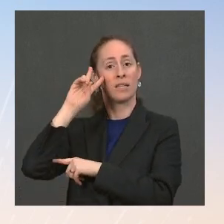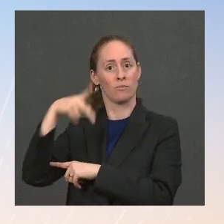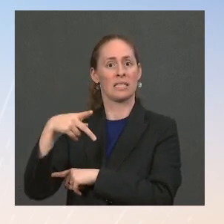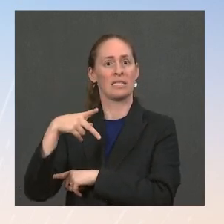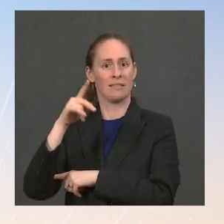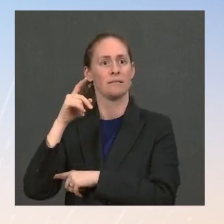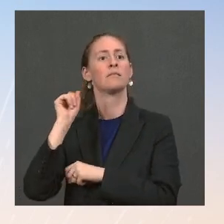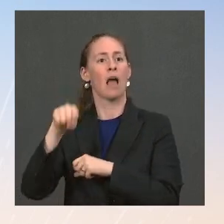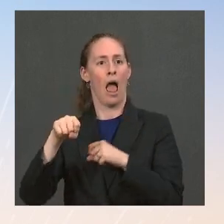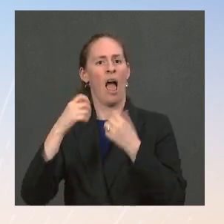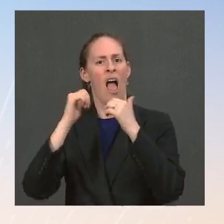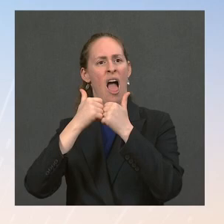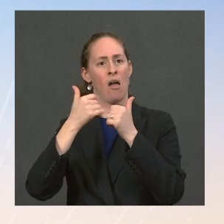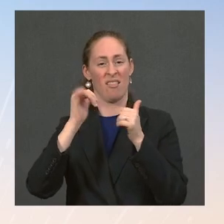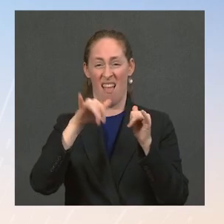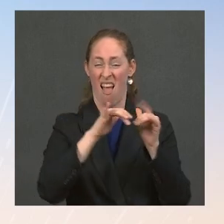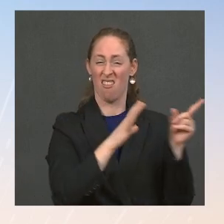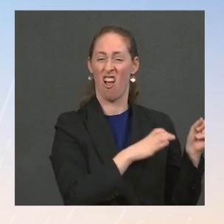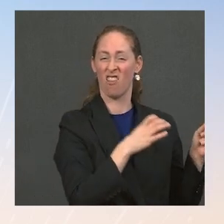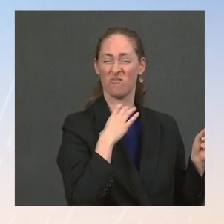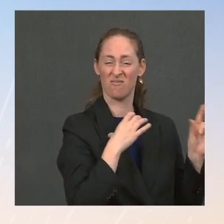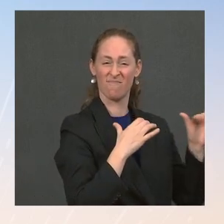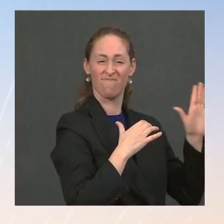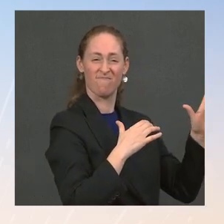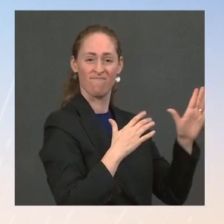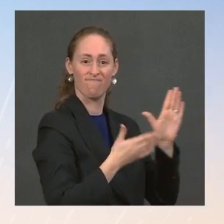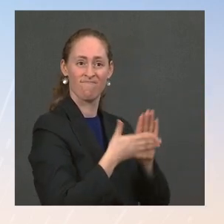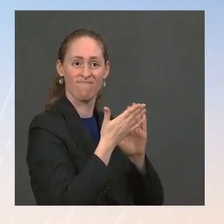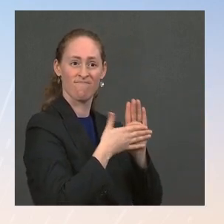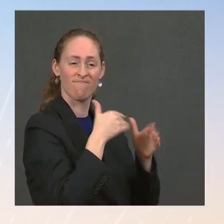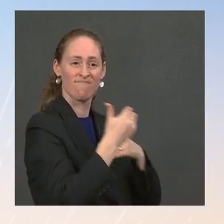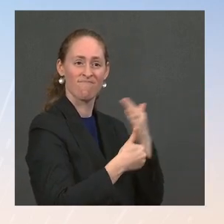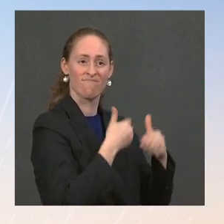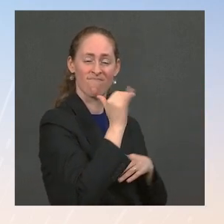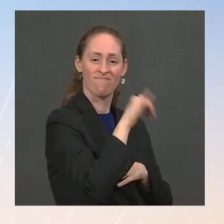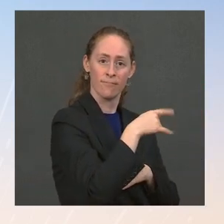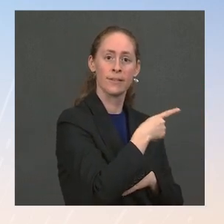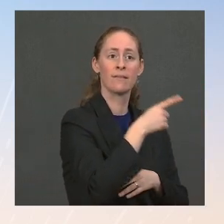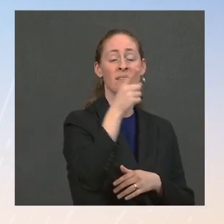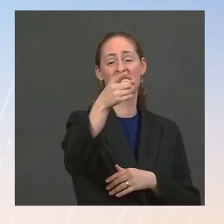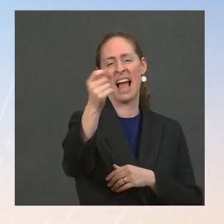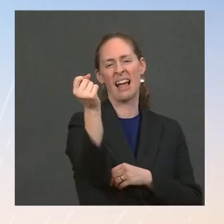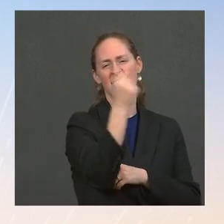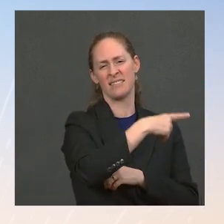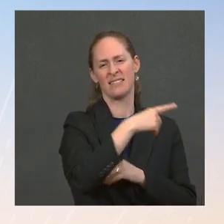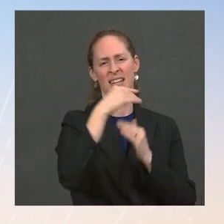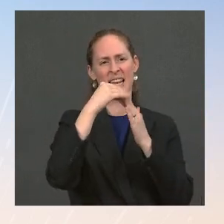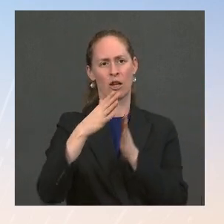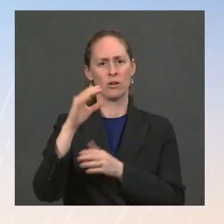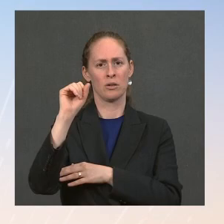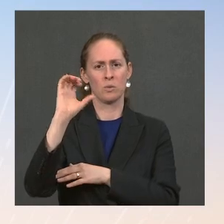I would point to Leader Schumer and others to ask the question of whether there is the opportunity or the appetite to do that.